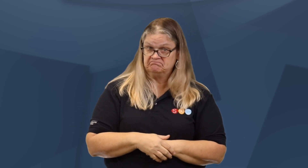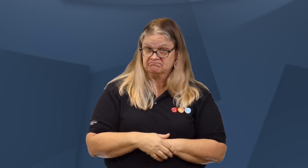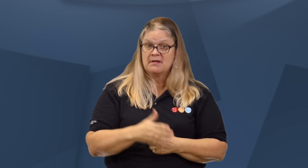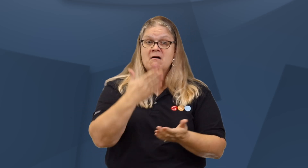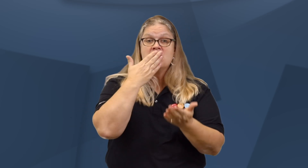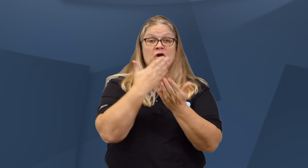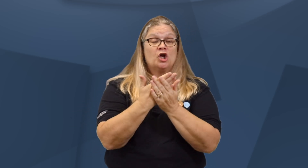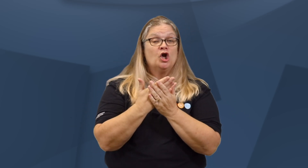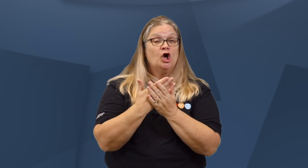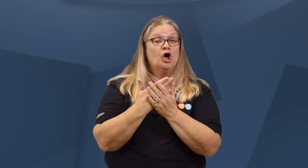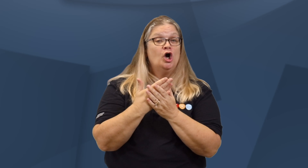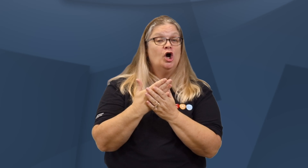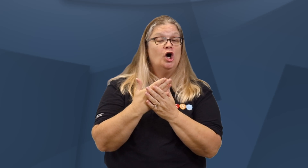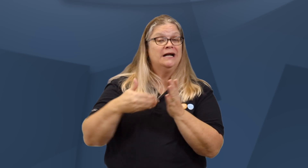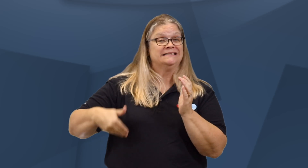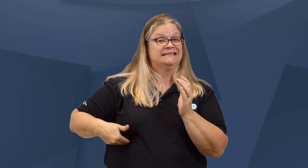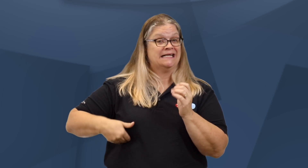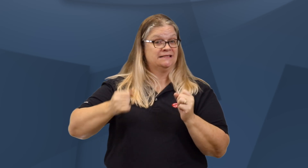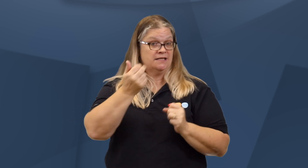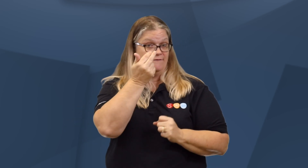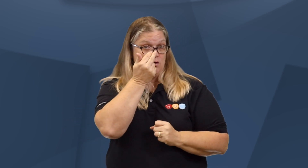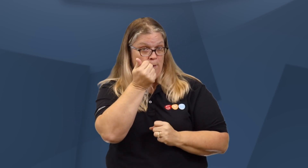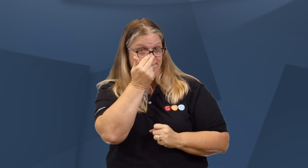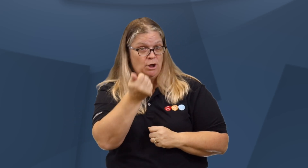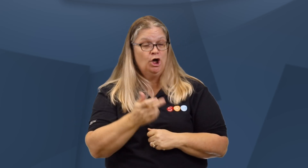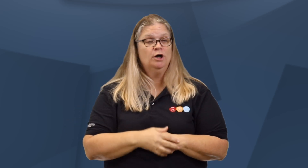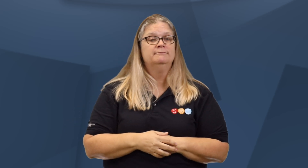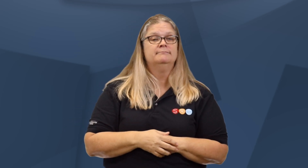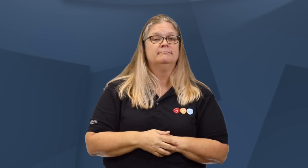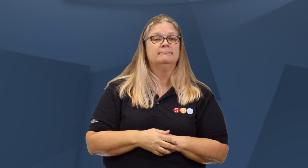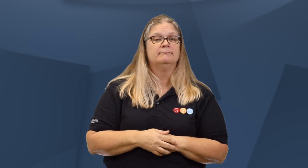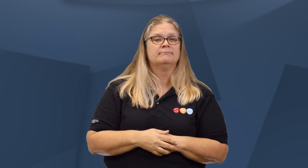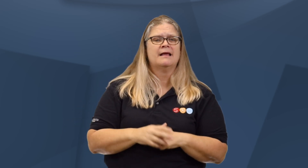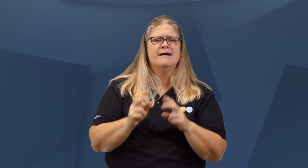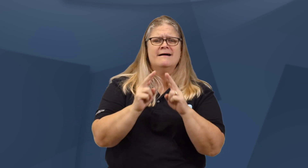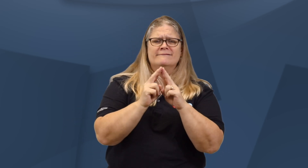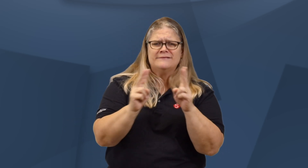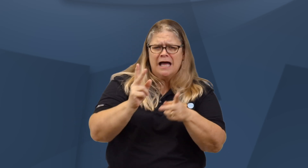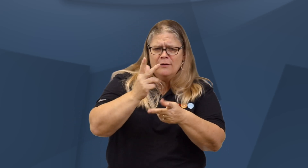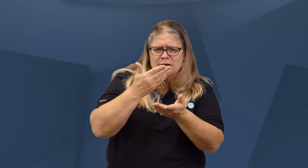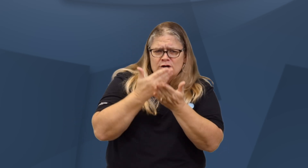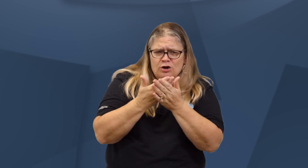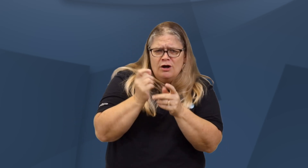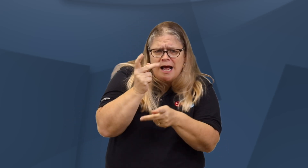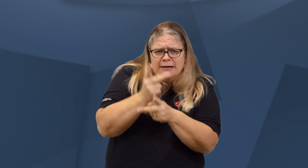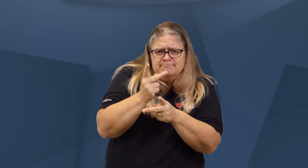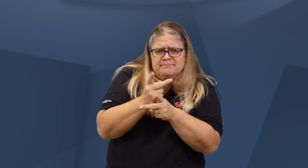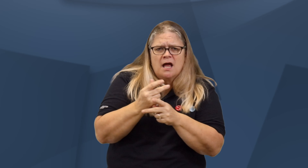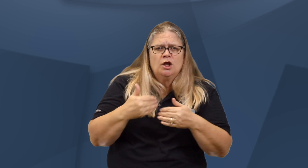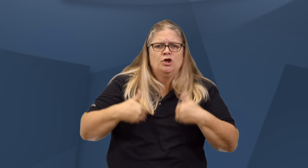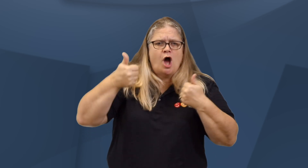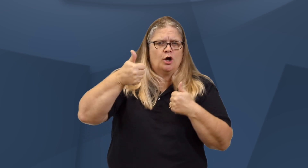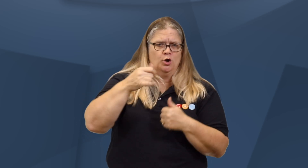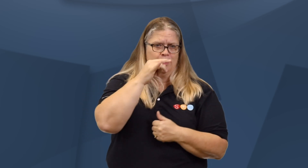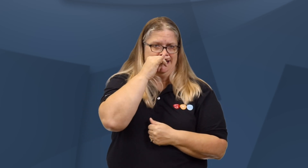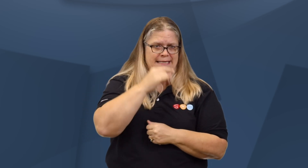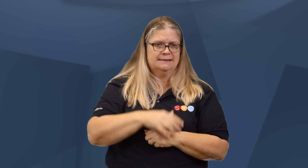have a good sense of humor, very good at taking care of younger kids.